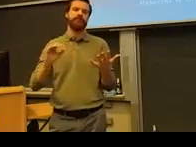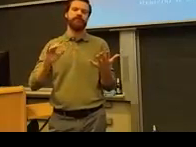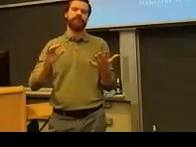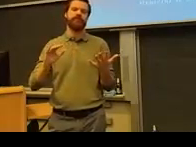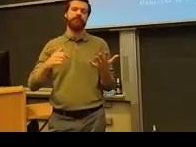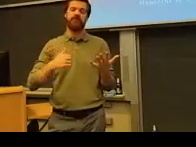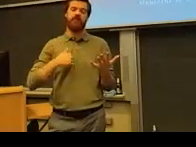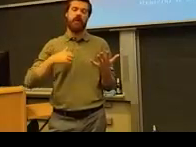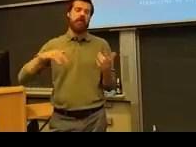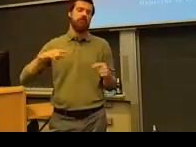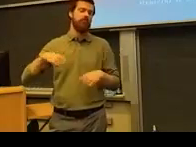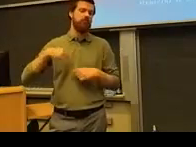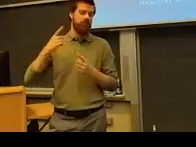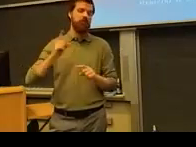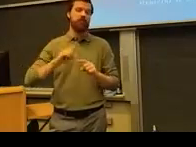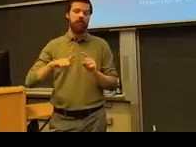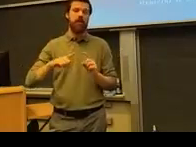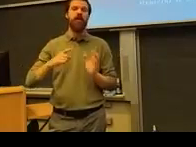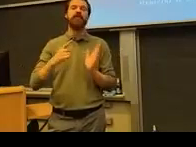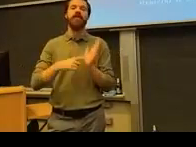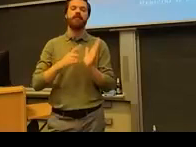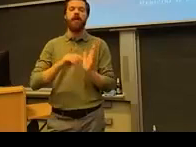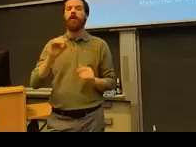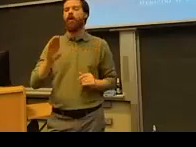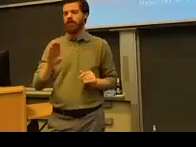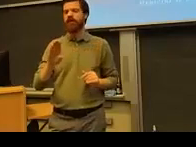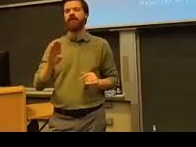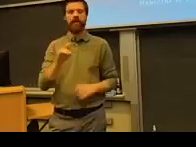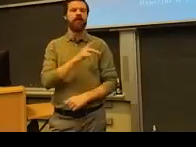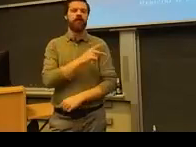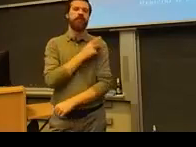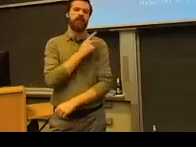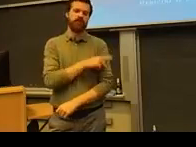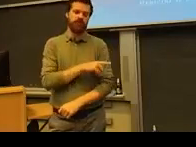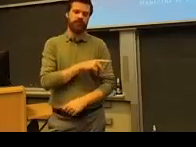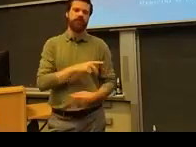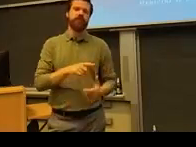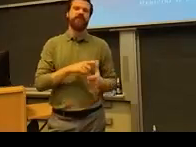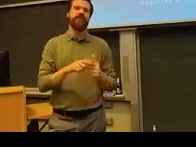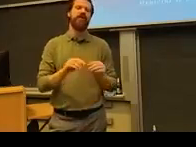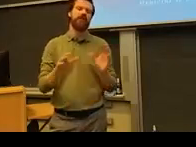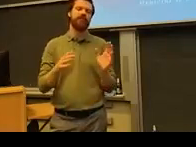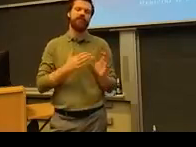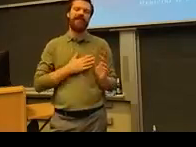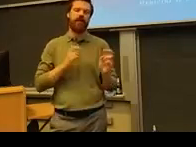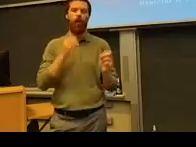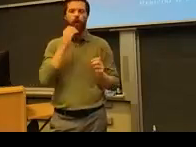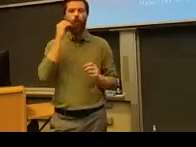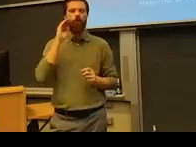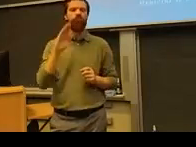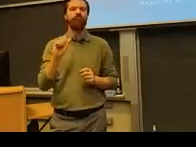in a long time but we used to get a few OB uh patients and then obviously my home base is on